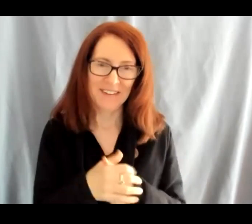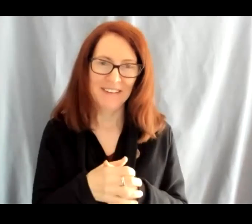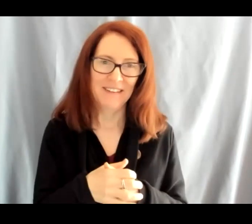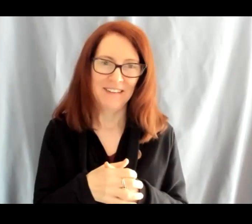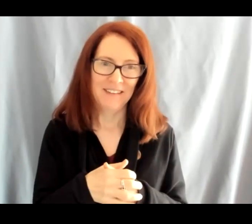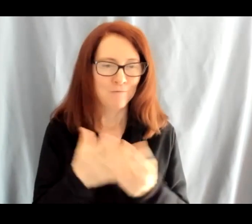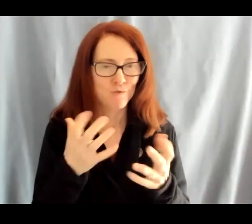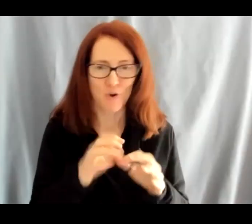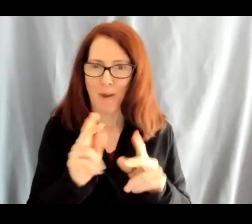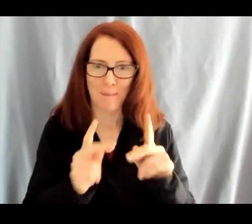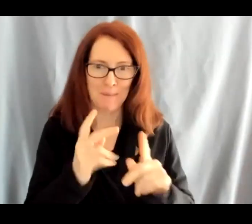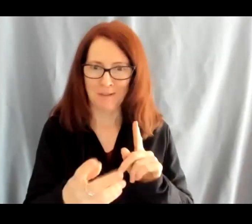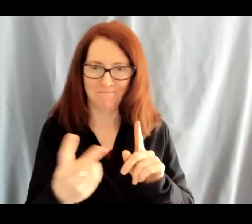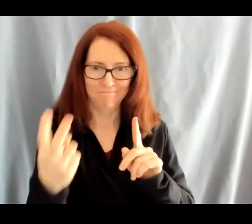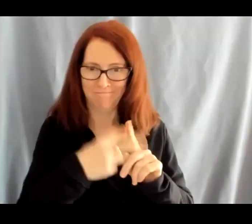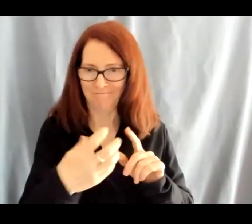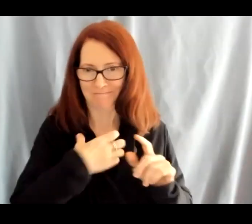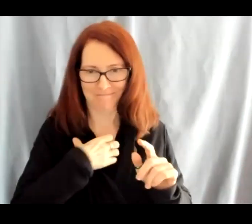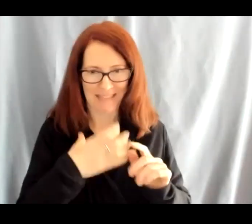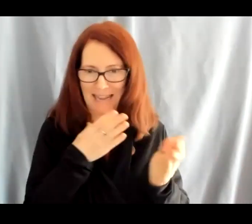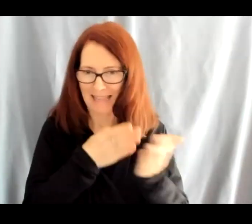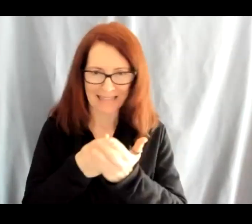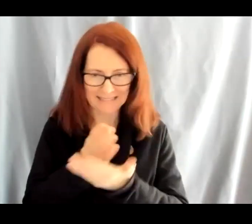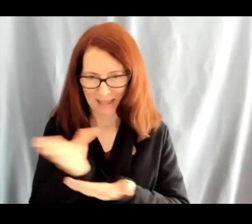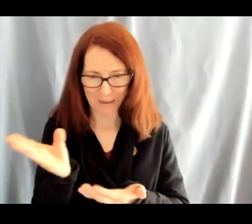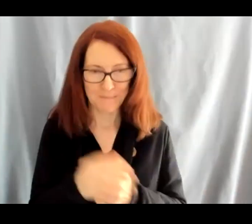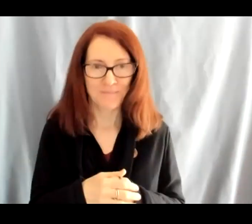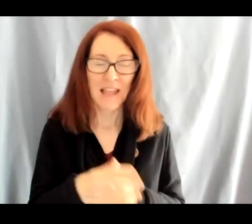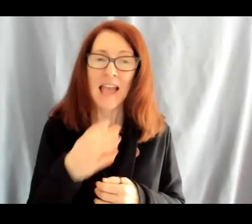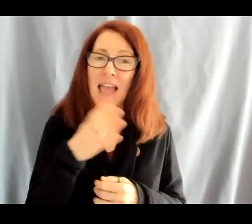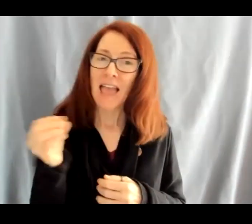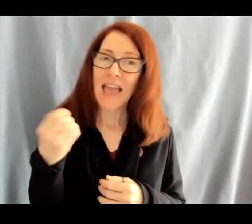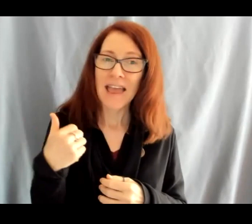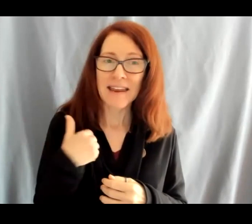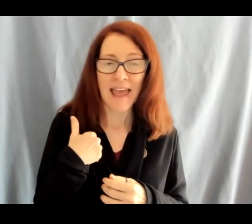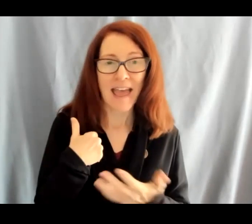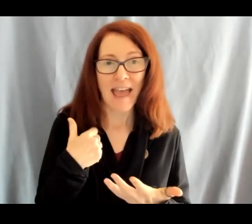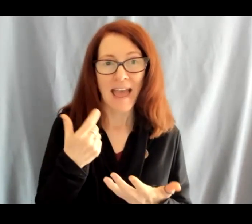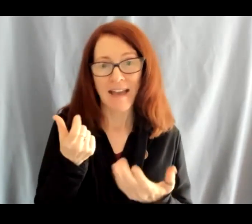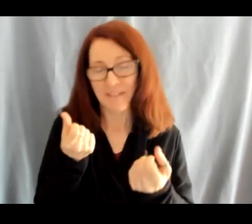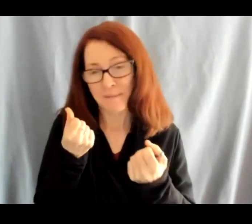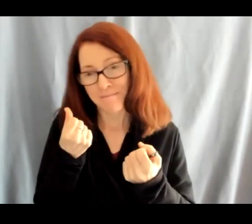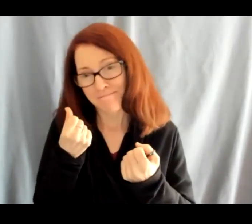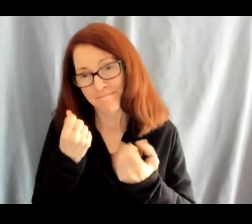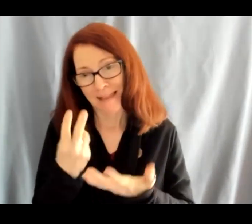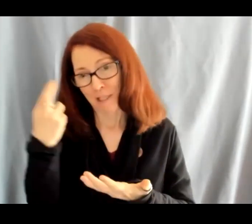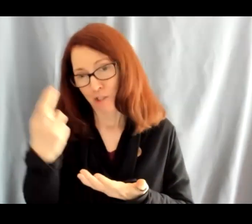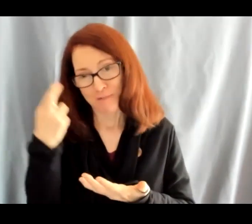know there are a set number of reasons that any reasonable accommodation request can rightfully